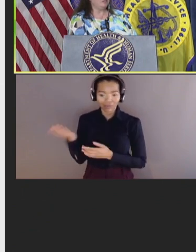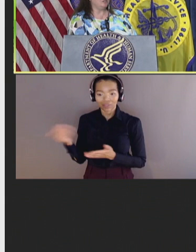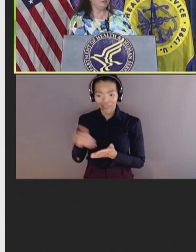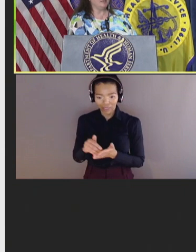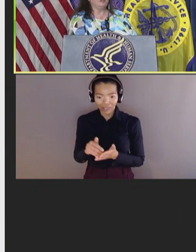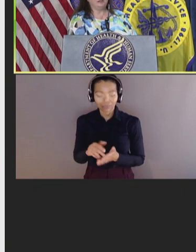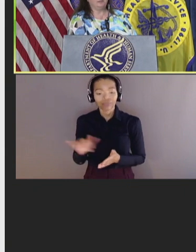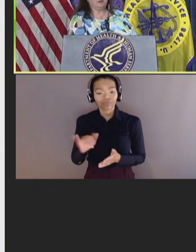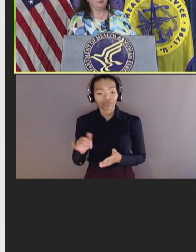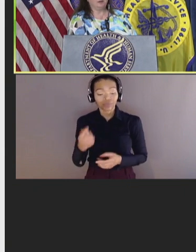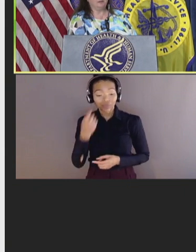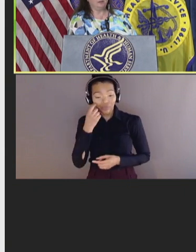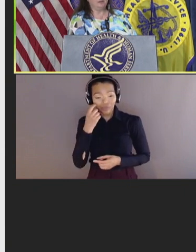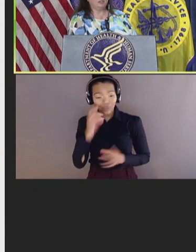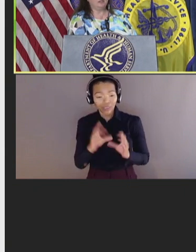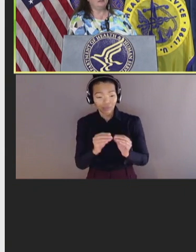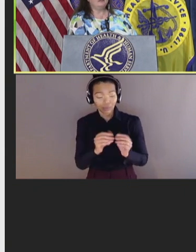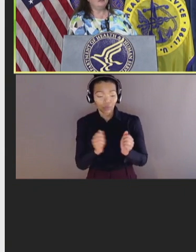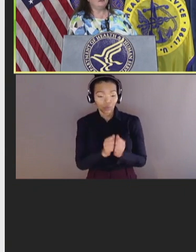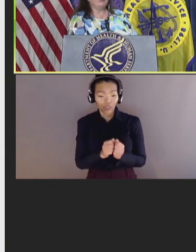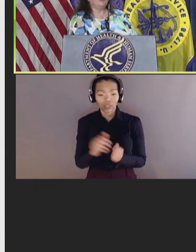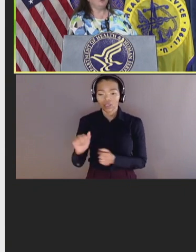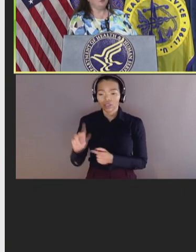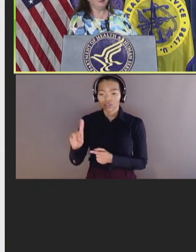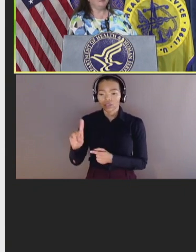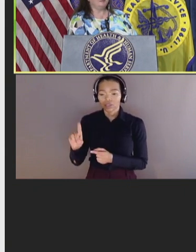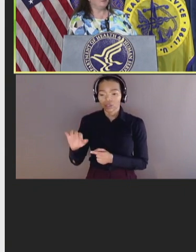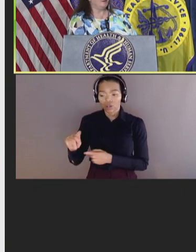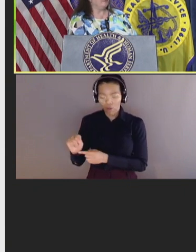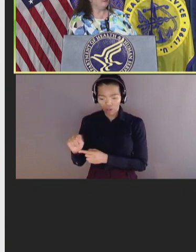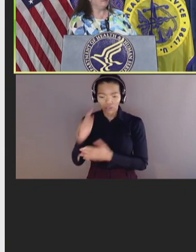look at doing a proper evaluation of the program. So, happy to come back